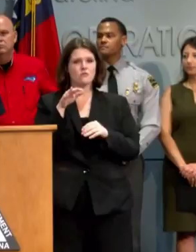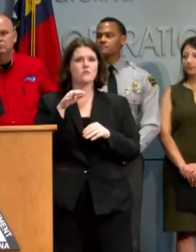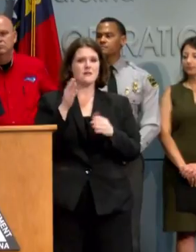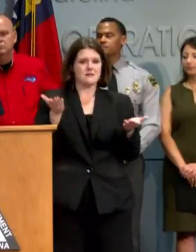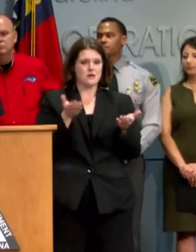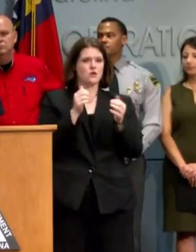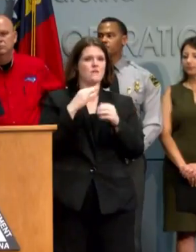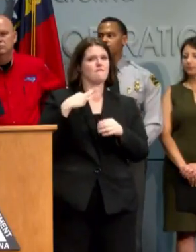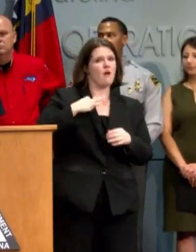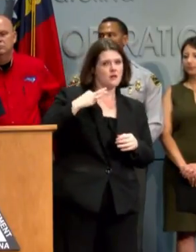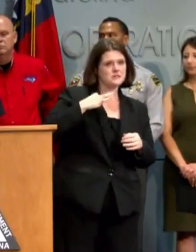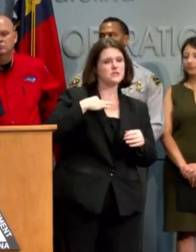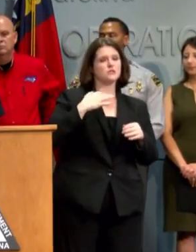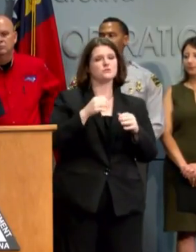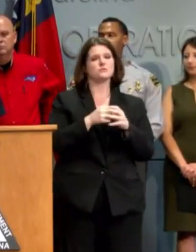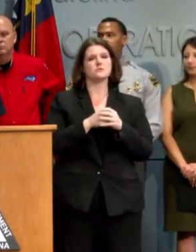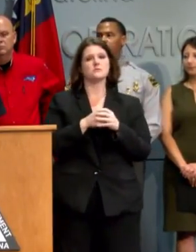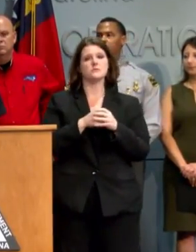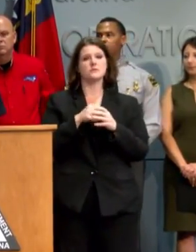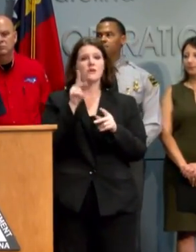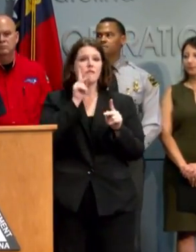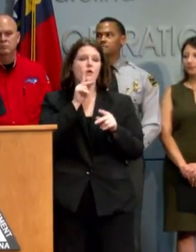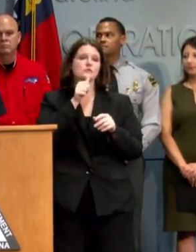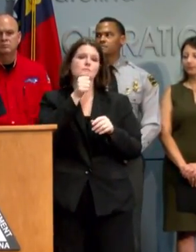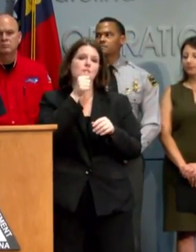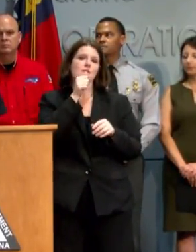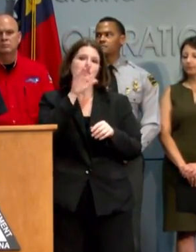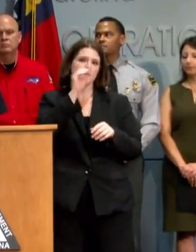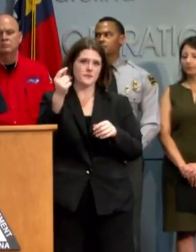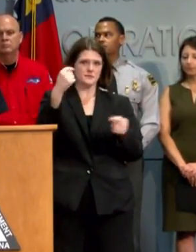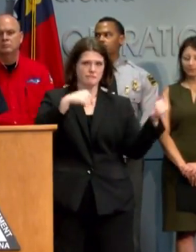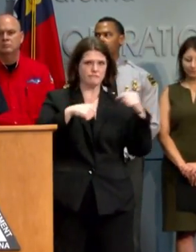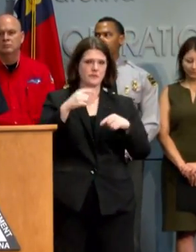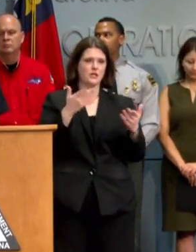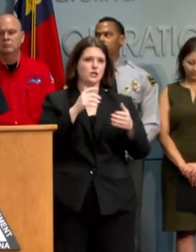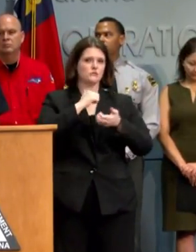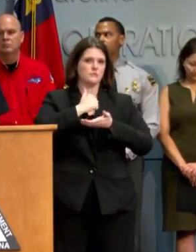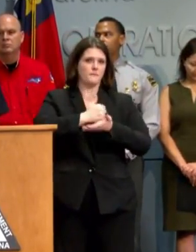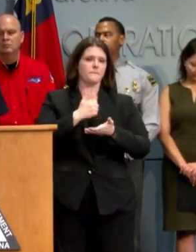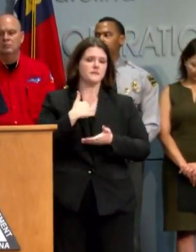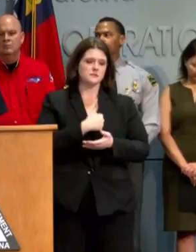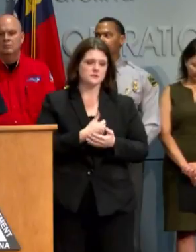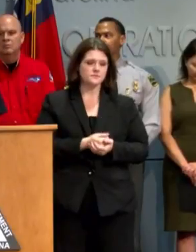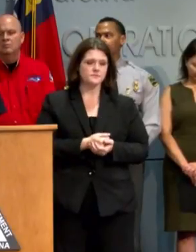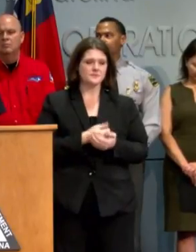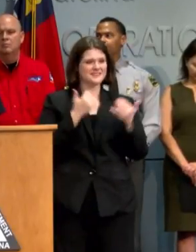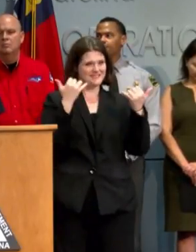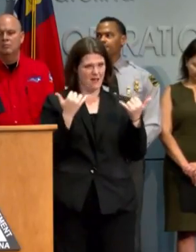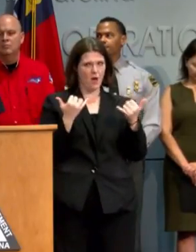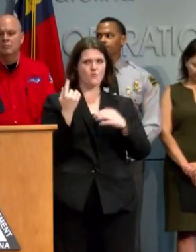EMERGENCY OPERATIONS CENTER IS STILL ACTIVATED AT A LEVEL ONE WITH ALL OF OUR STATE, FEDERAL PARTNERS.